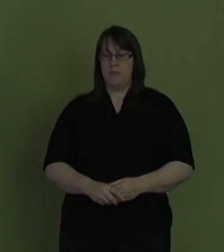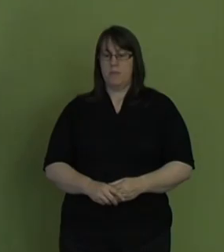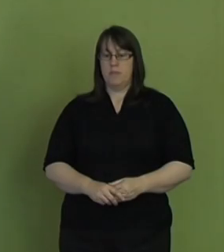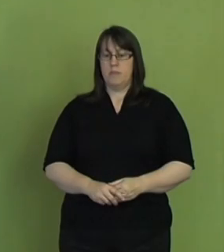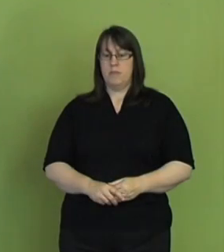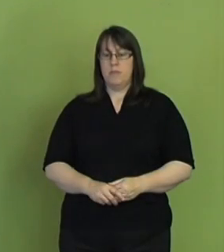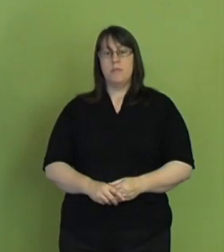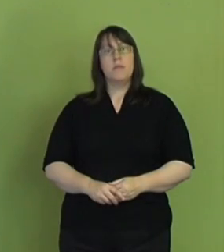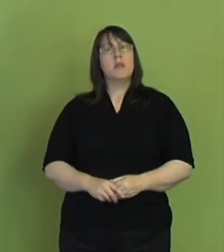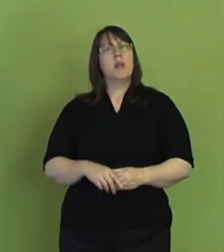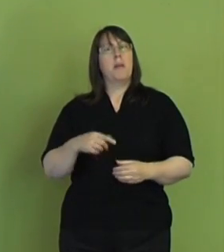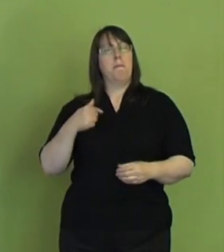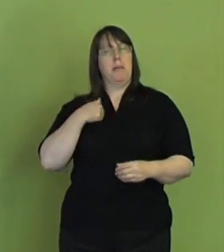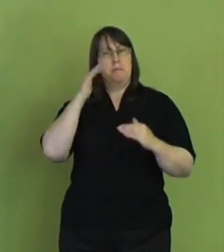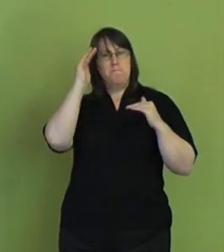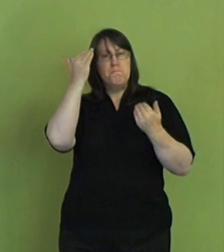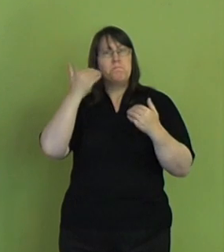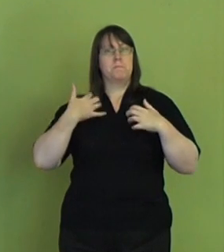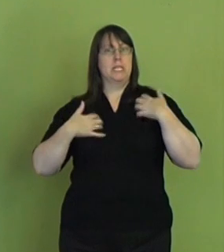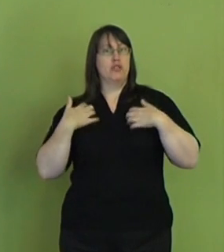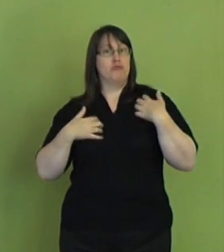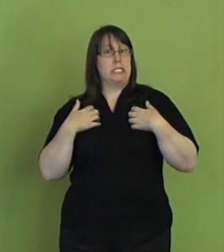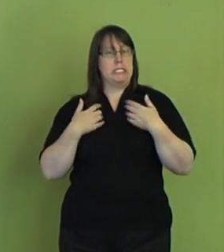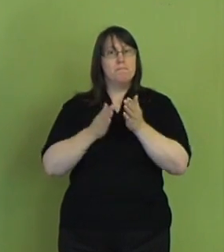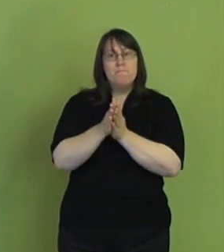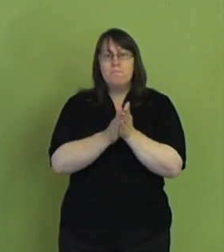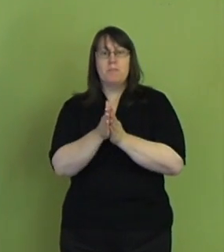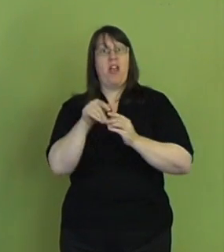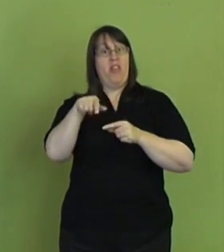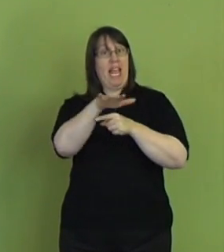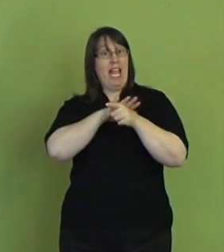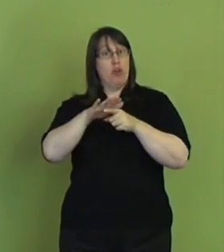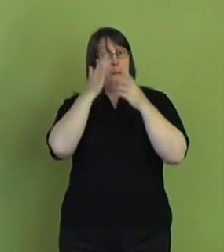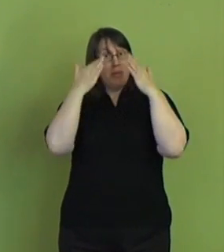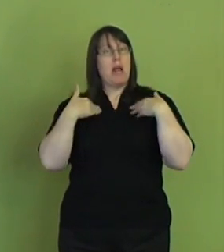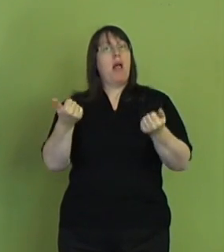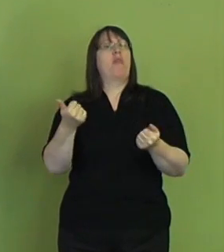My interest and enthusiasm for this area has really come about through